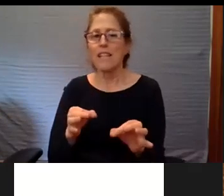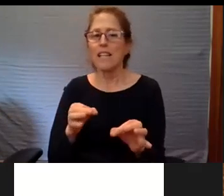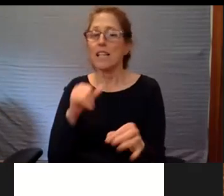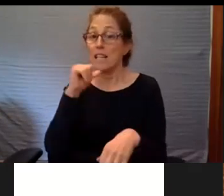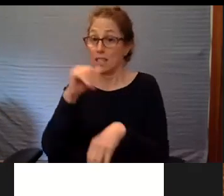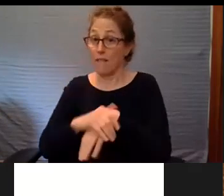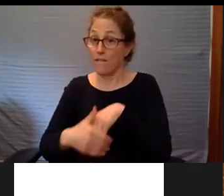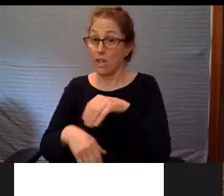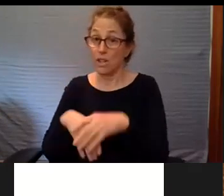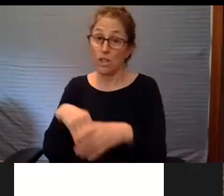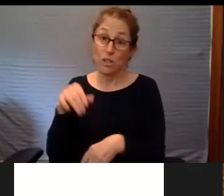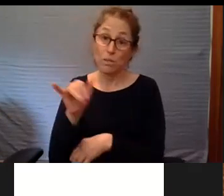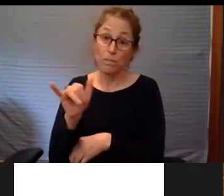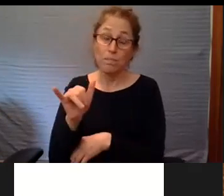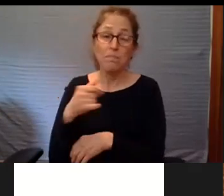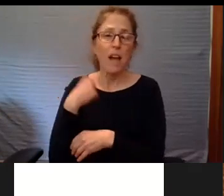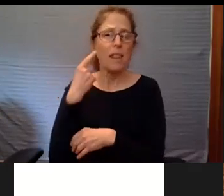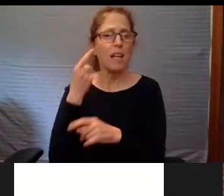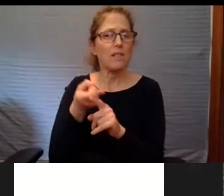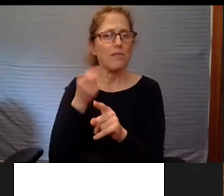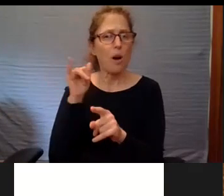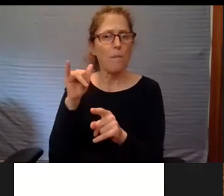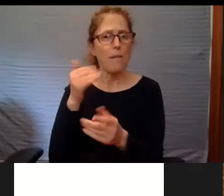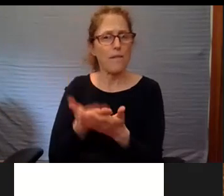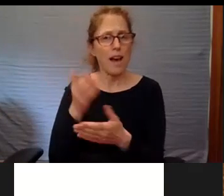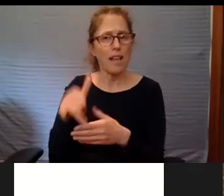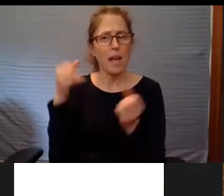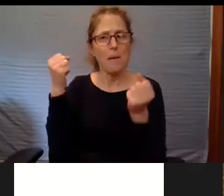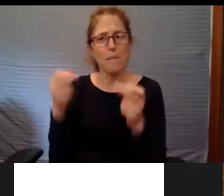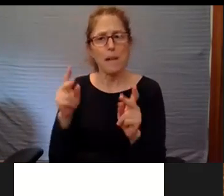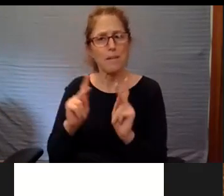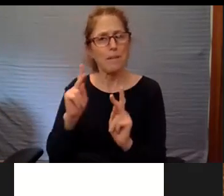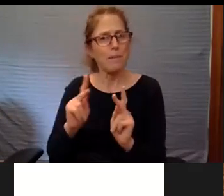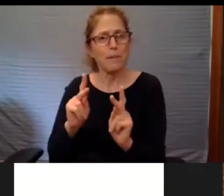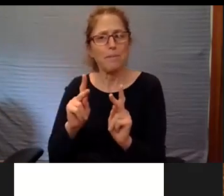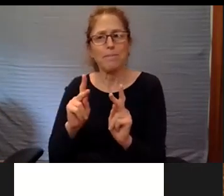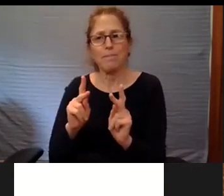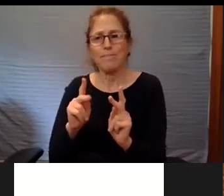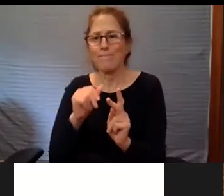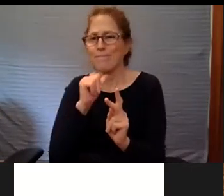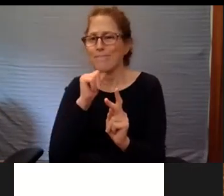I tink it comes from the fact that many people who are not disabled